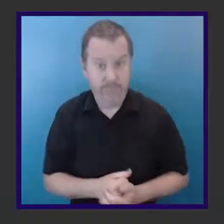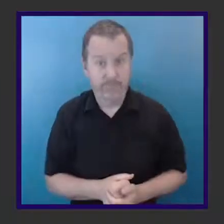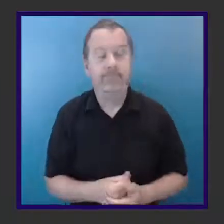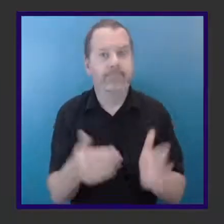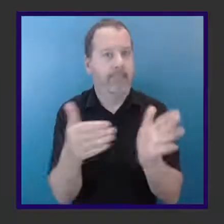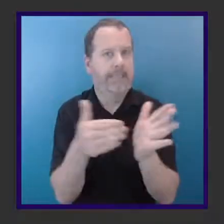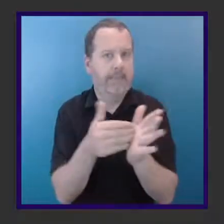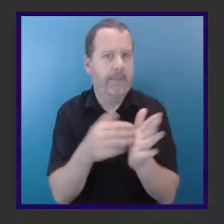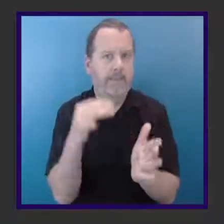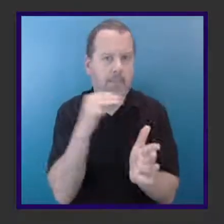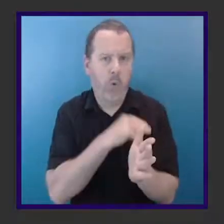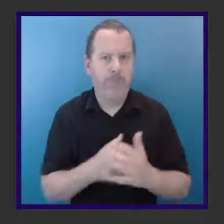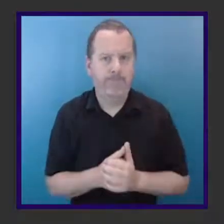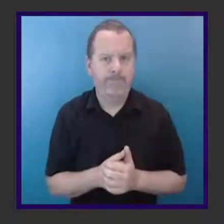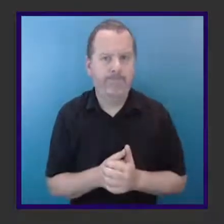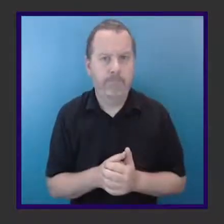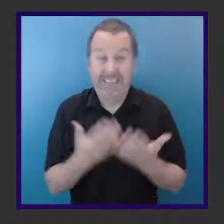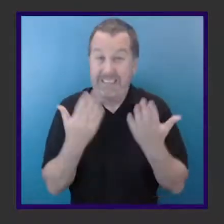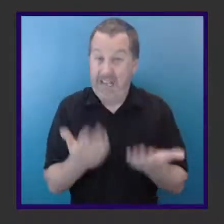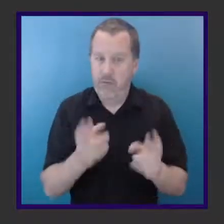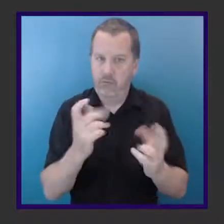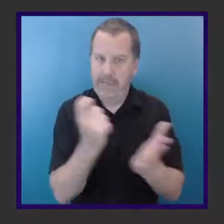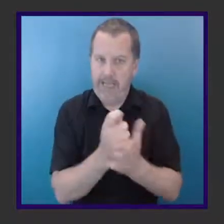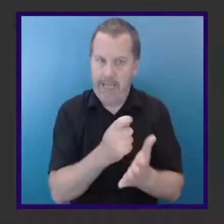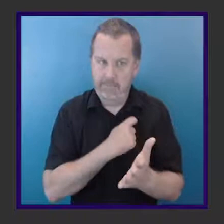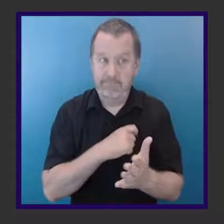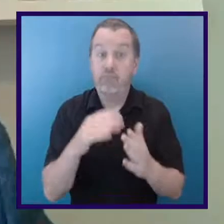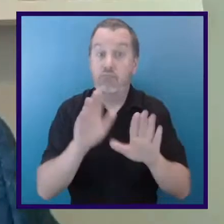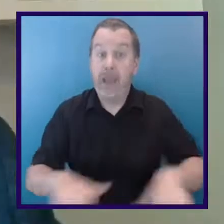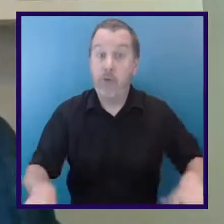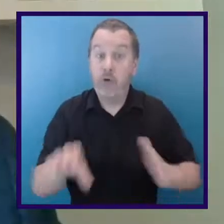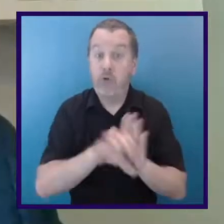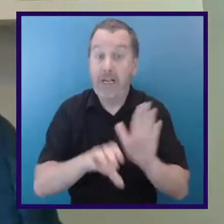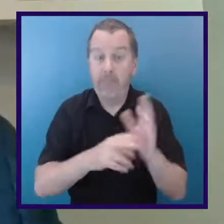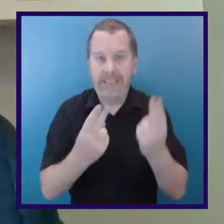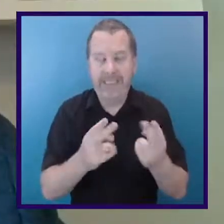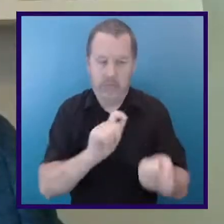Yes, without doubt, the time is now that we need to be rebuilding the primary curriculum